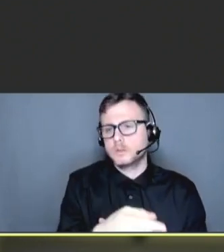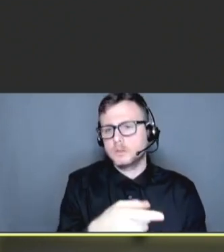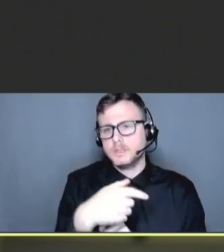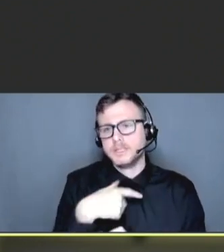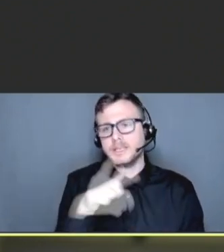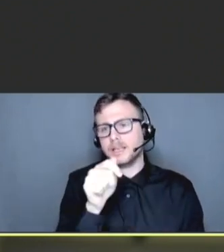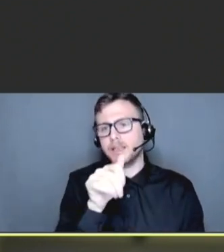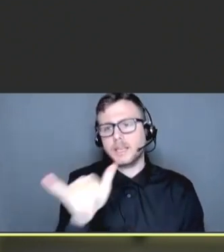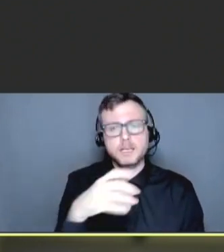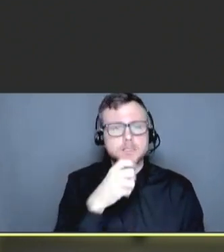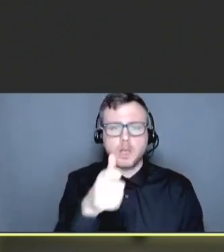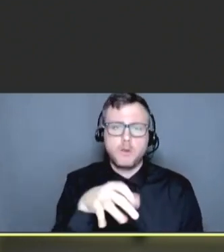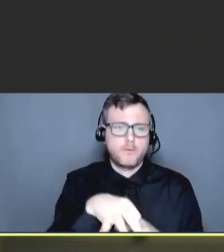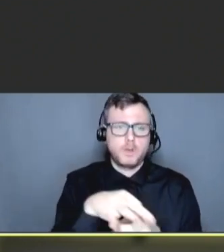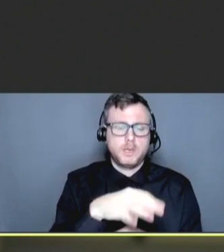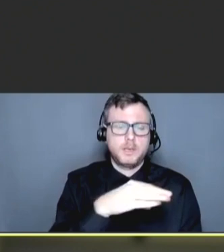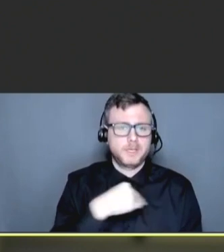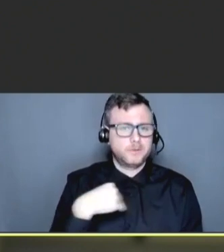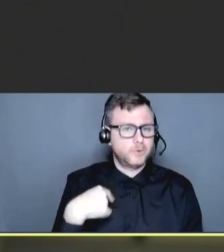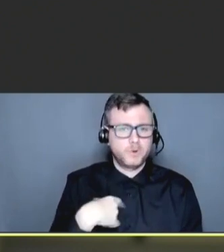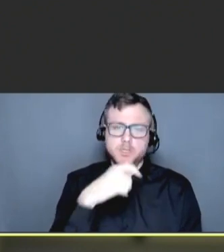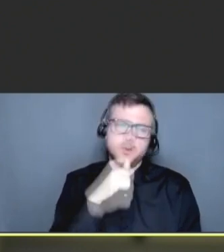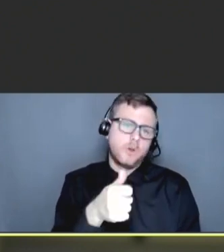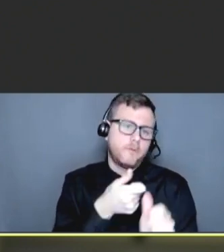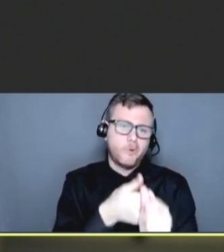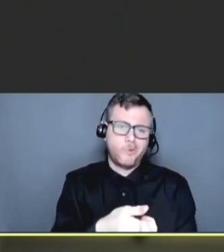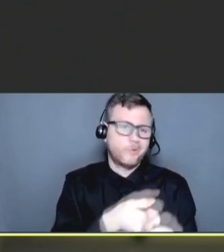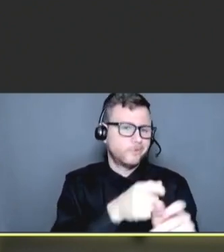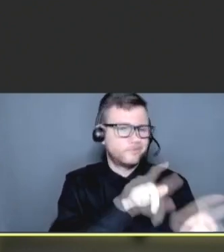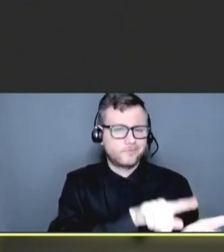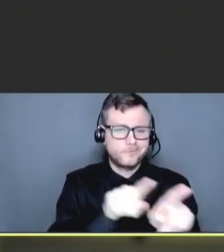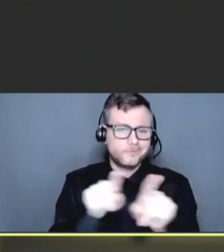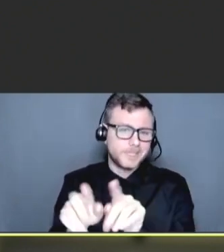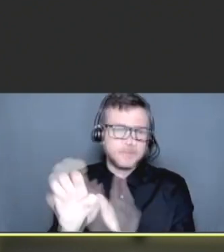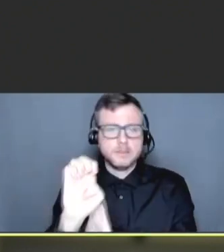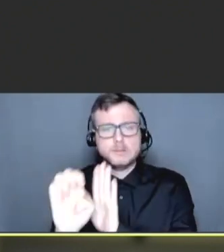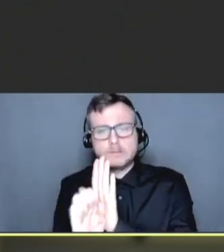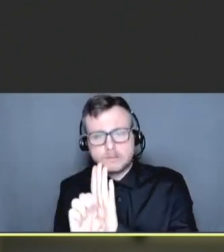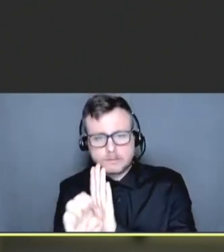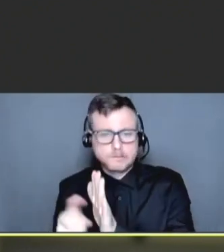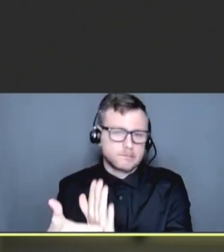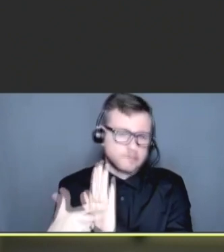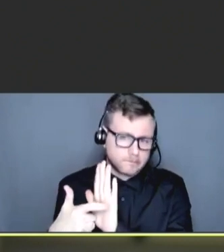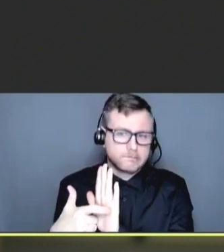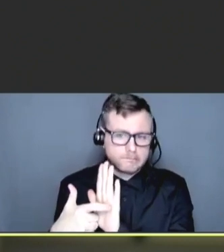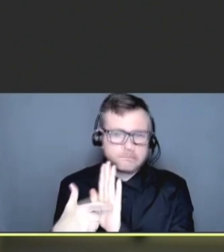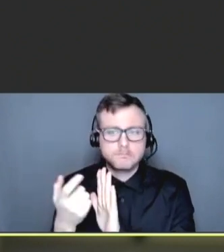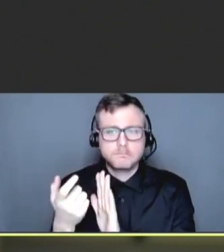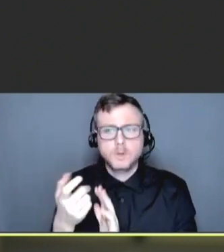of the advisory council, and are not subject to the same ethics requirements or FACA rules.